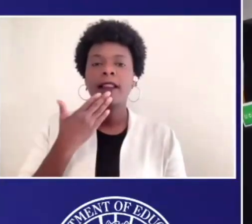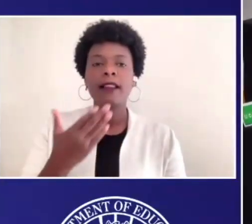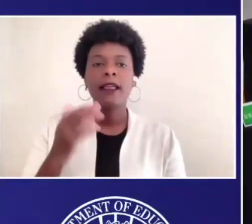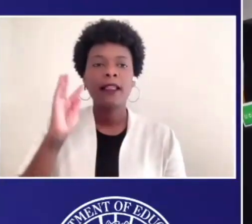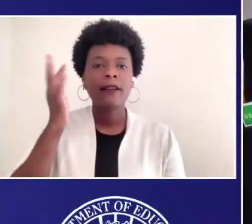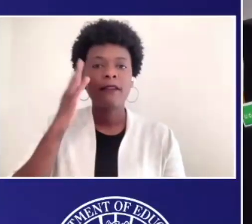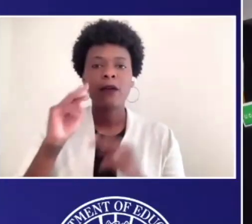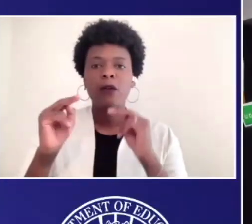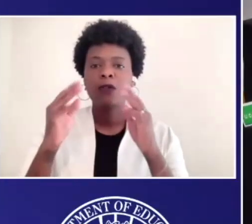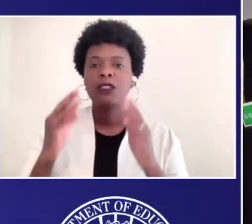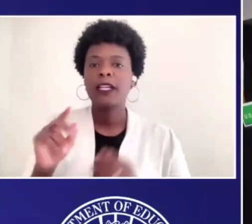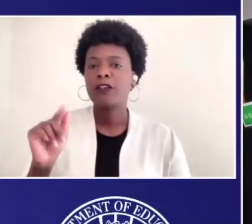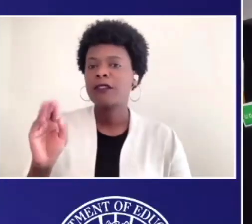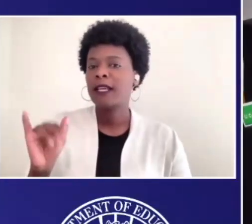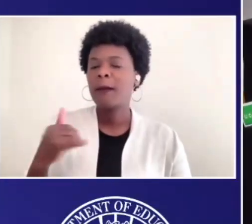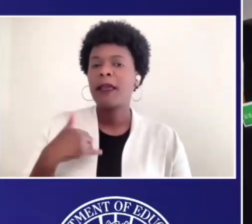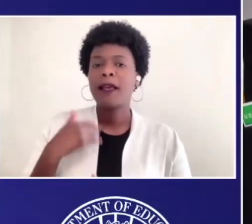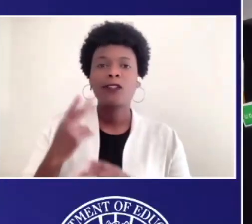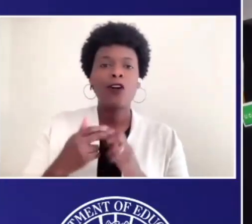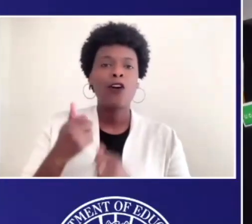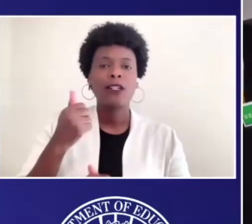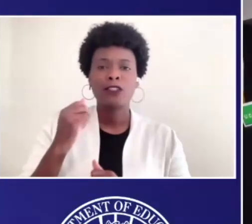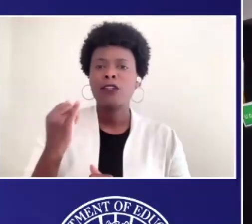Tamy, who has the hardest job in the entire building here. So let's give it up for her.